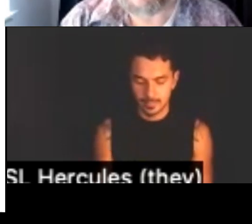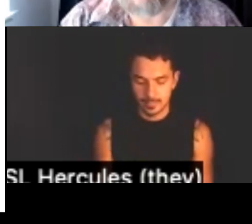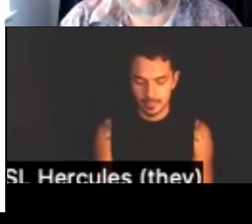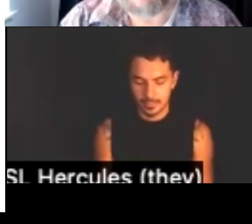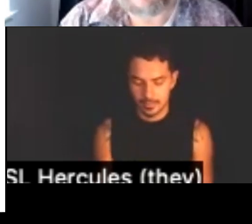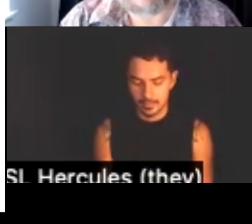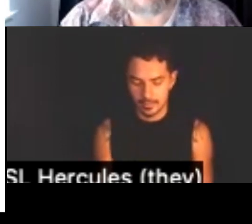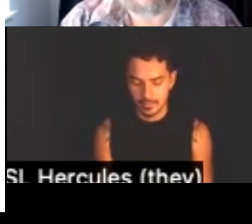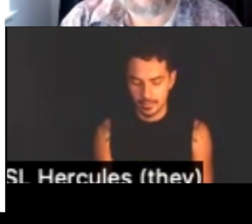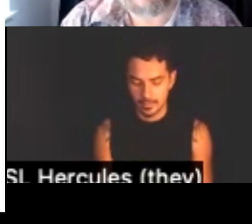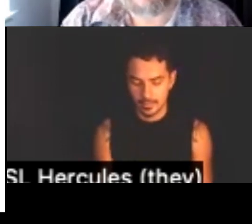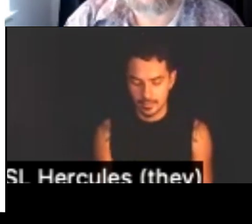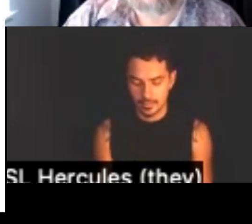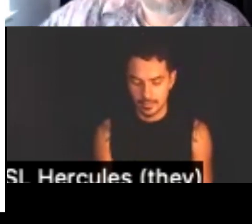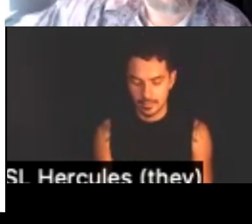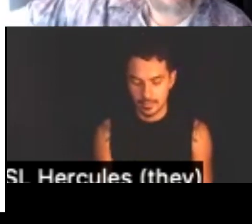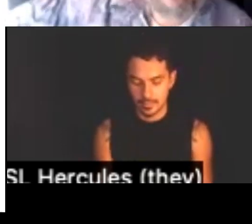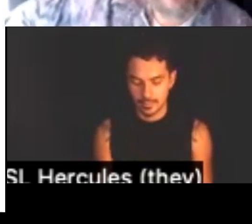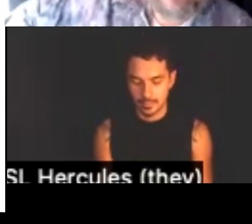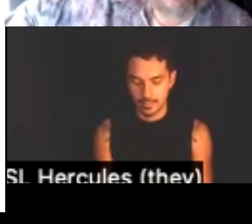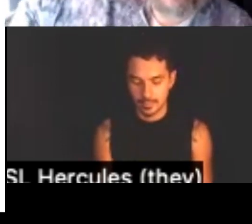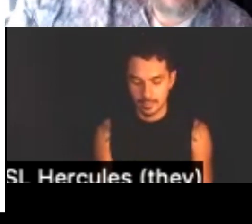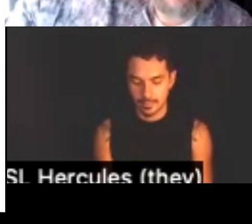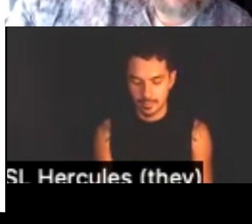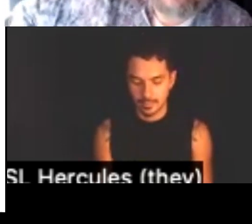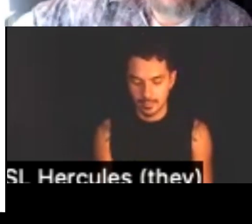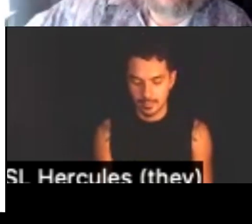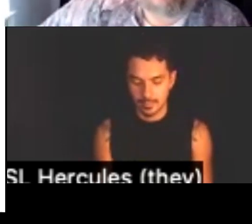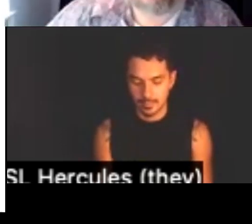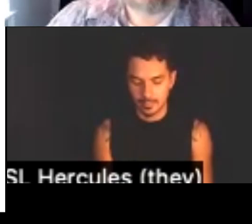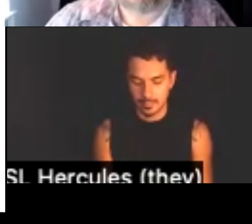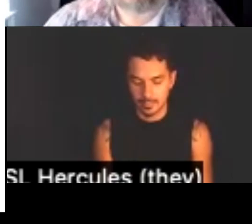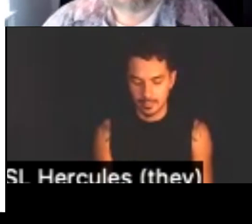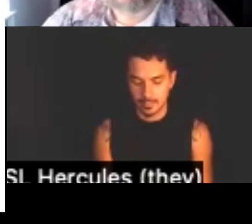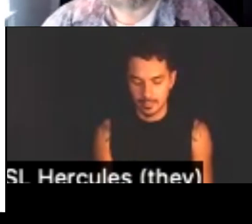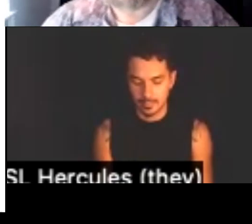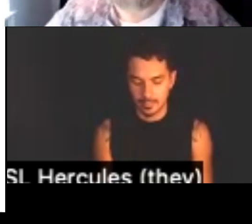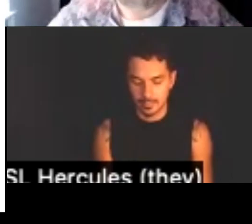I'll give folks just another 30 seconds or so to answer.